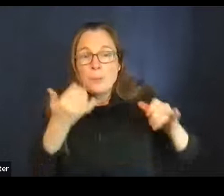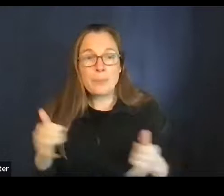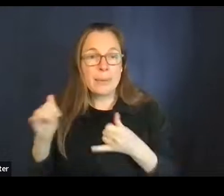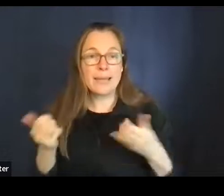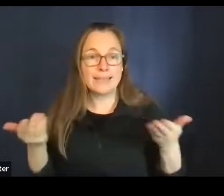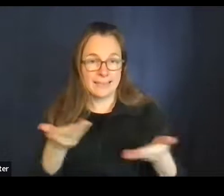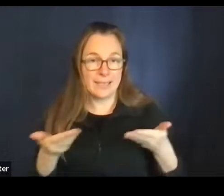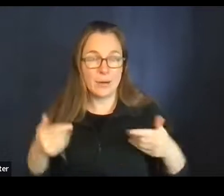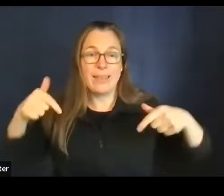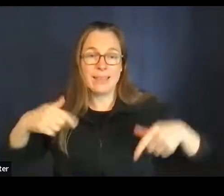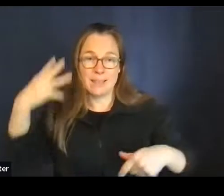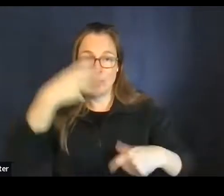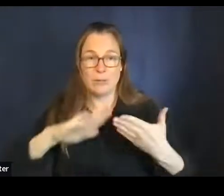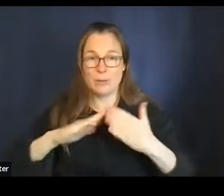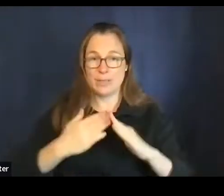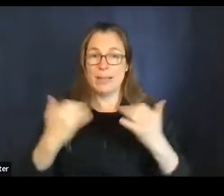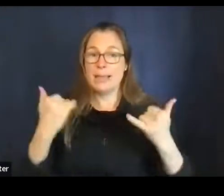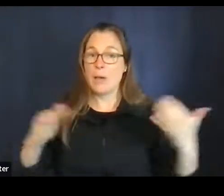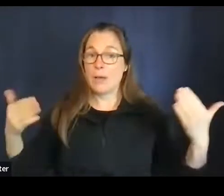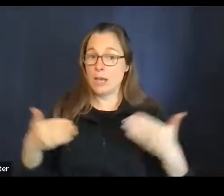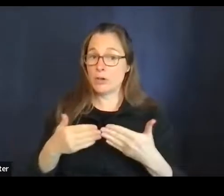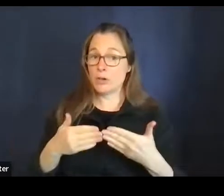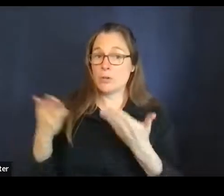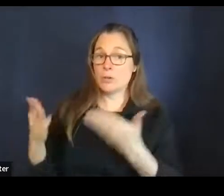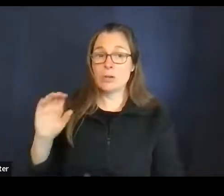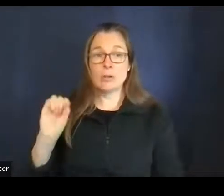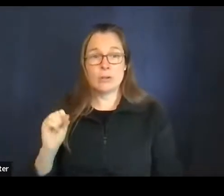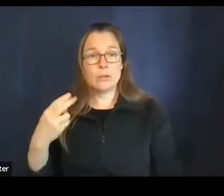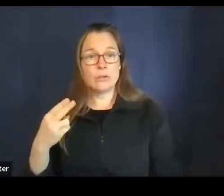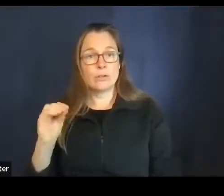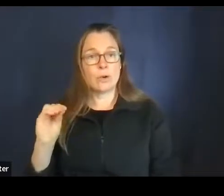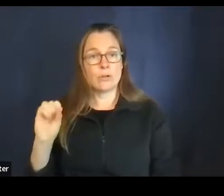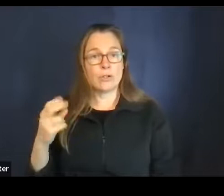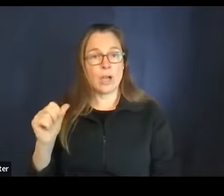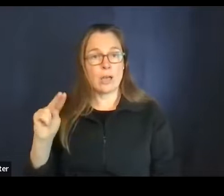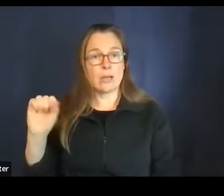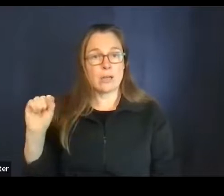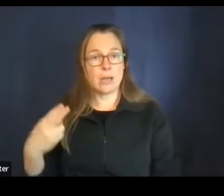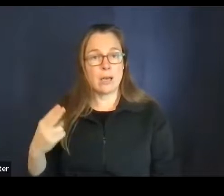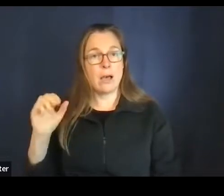And now it's my pleasure to introduce my colleague, Shoshanah Oppenheim, Strategic Projects and Opportunities Manager.